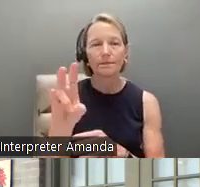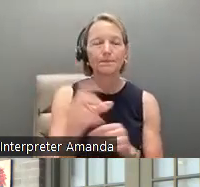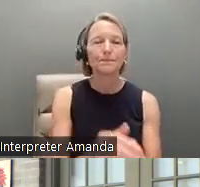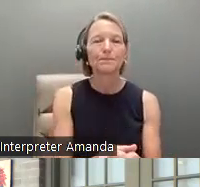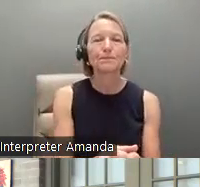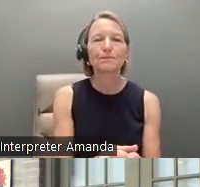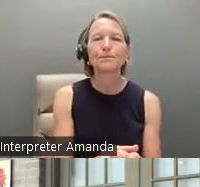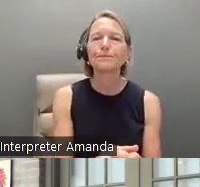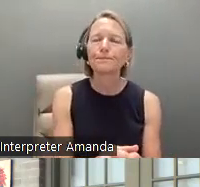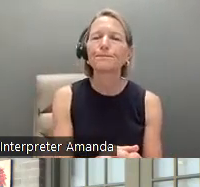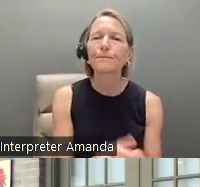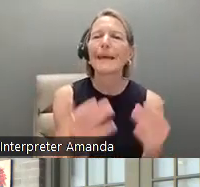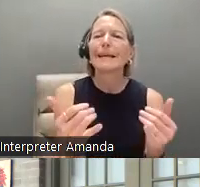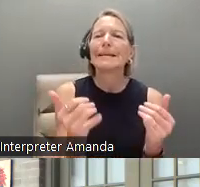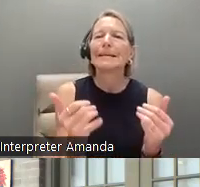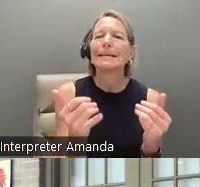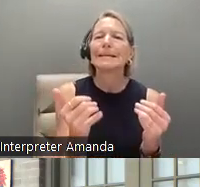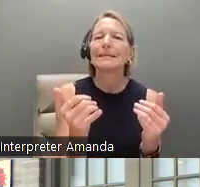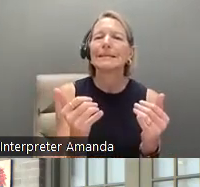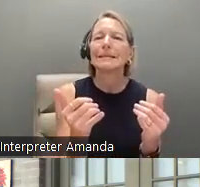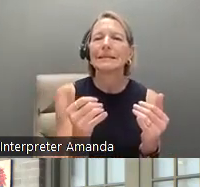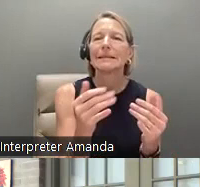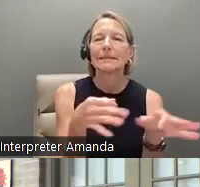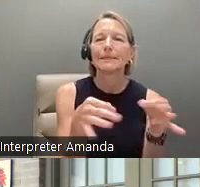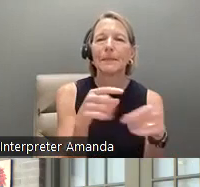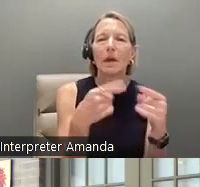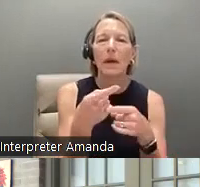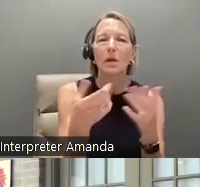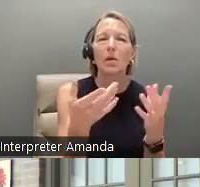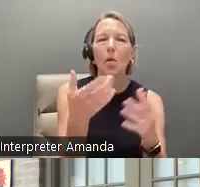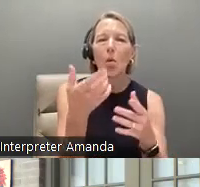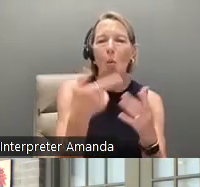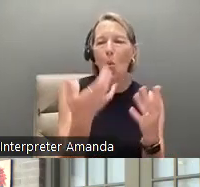well now we're here I'm going to get into the backbone of why we're doing this work